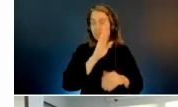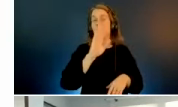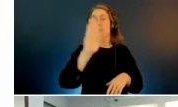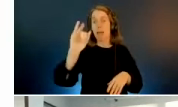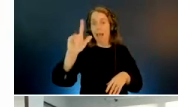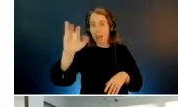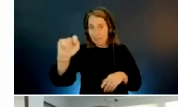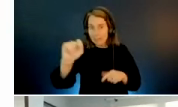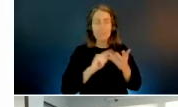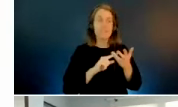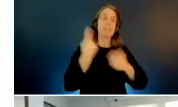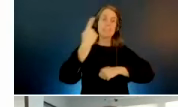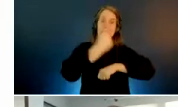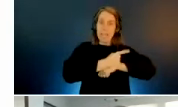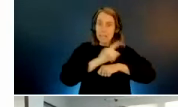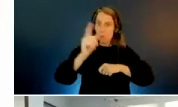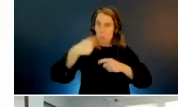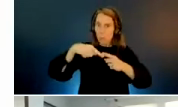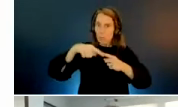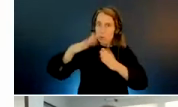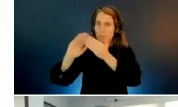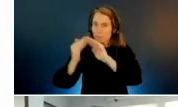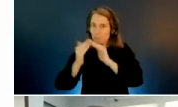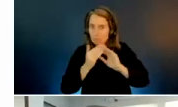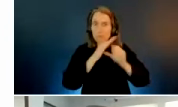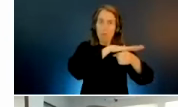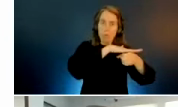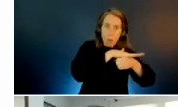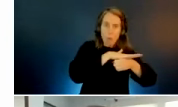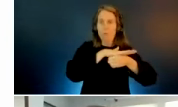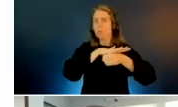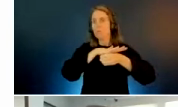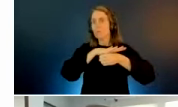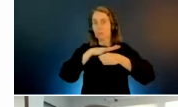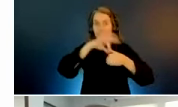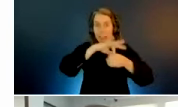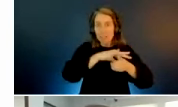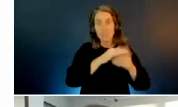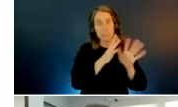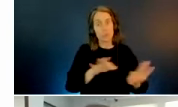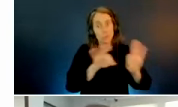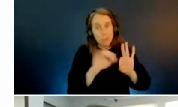dates for your municipal elections your local elections um that are very very critical um in the